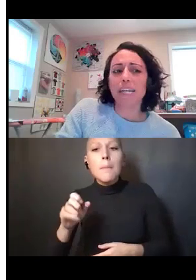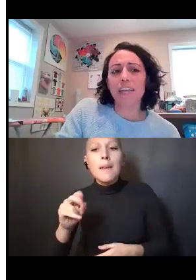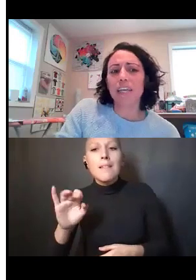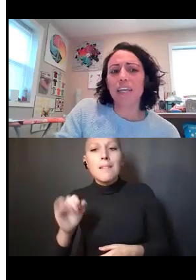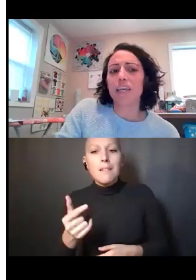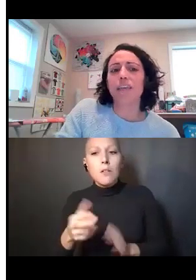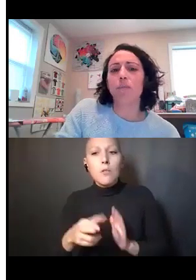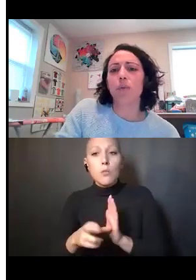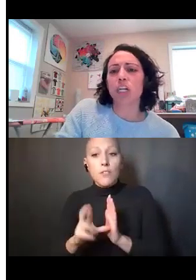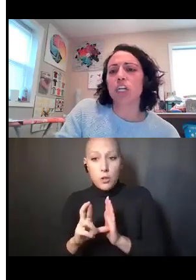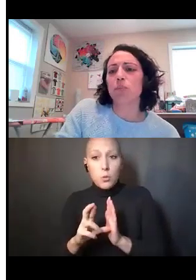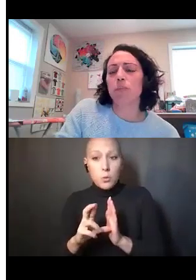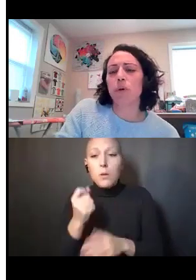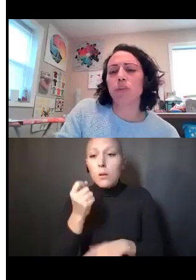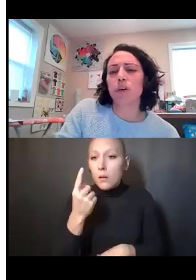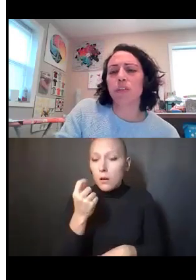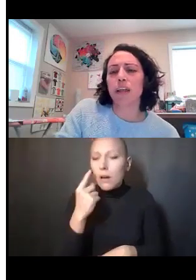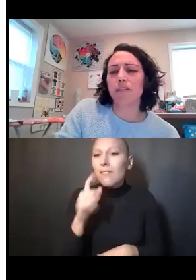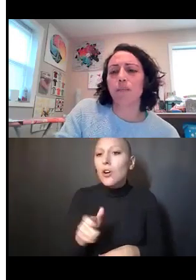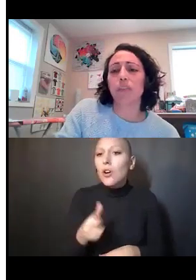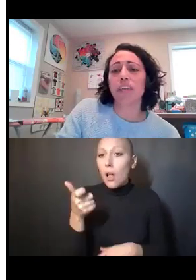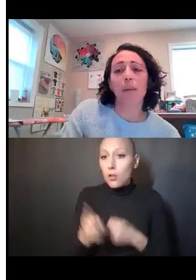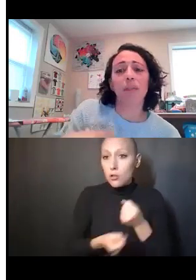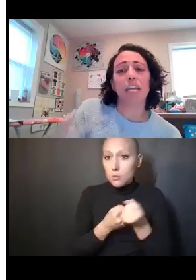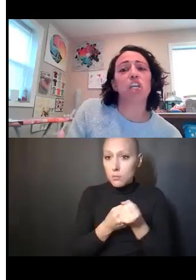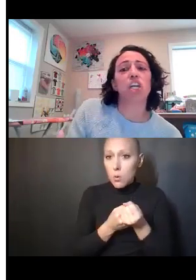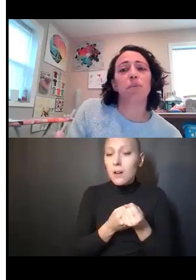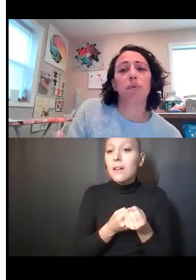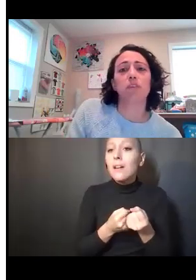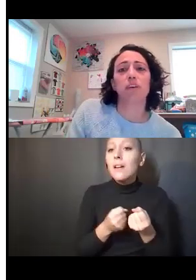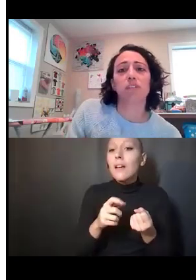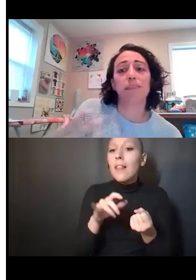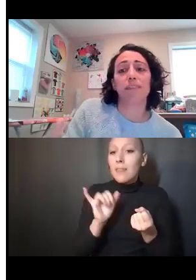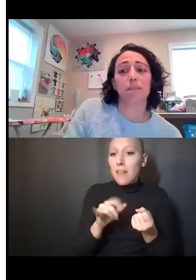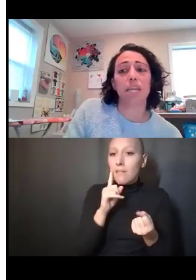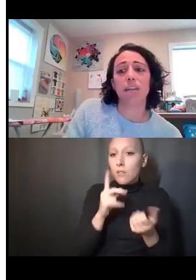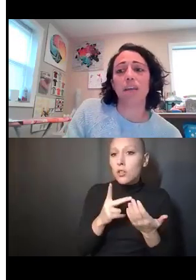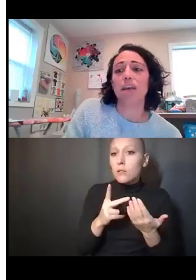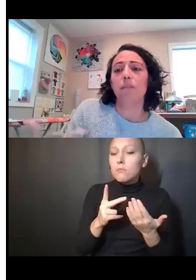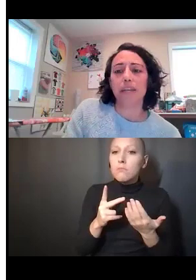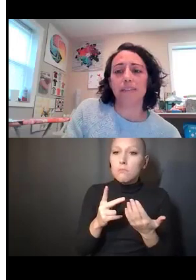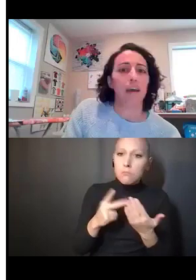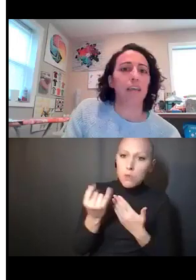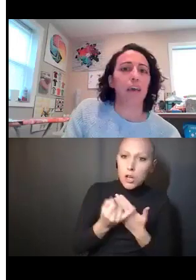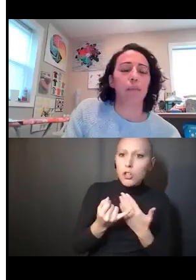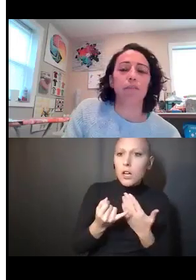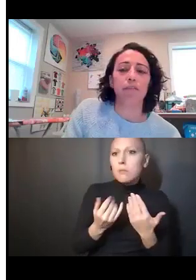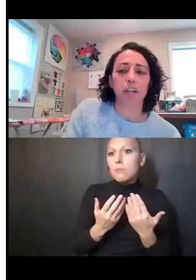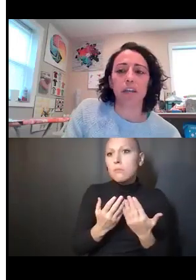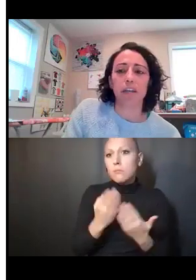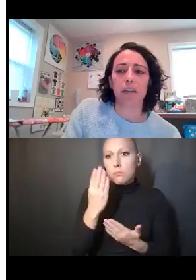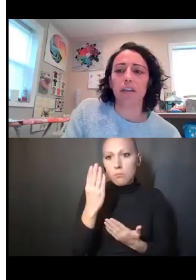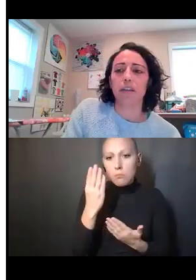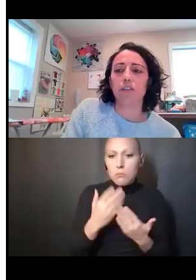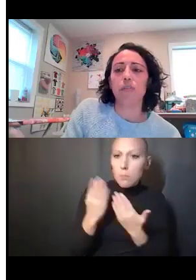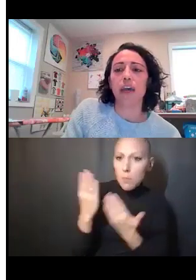pending is a project or proposal that has .. . where the application or proposal has been submitted but has not yet been funded so that